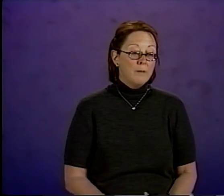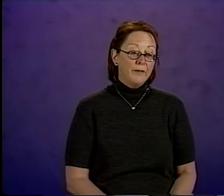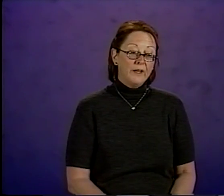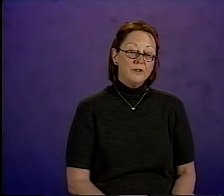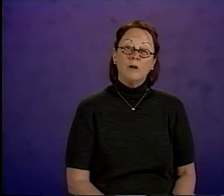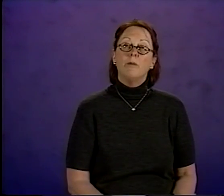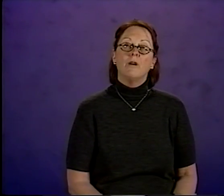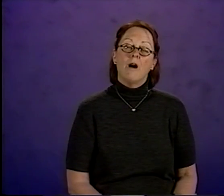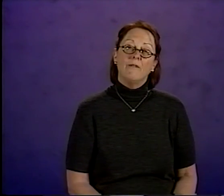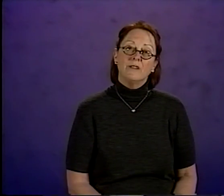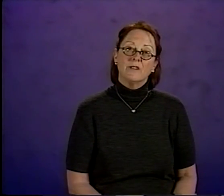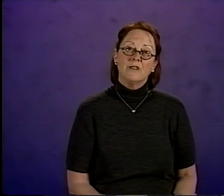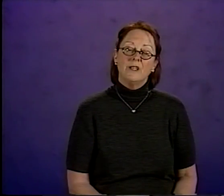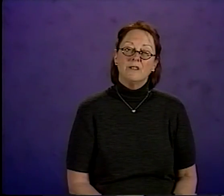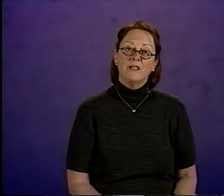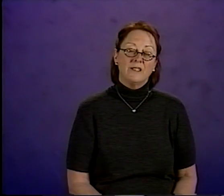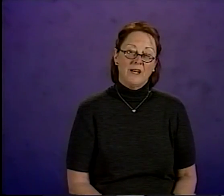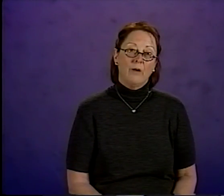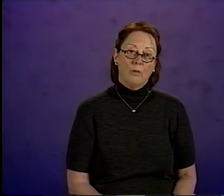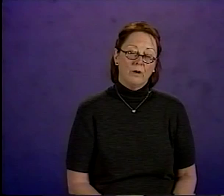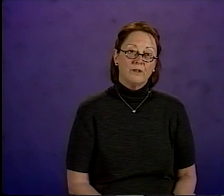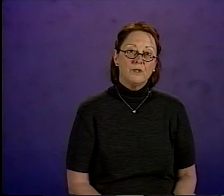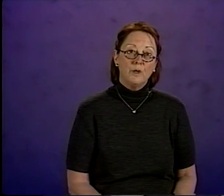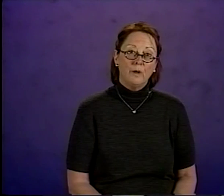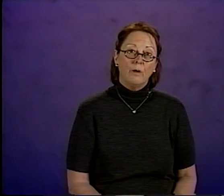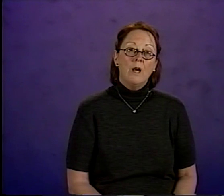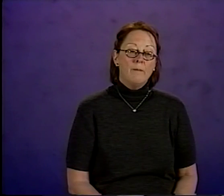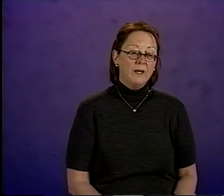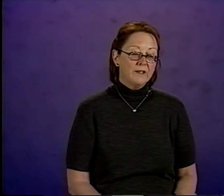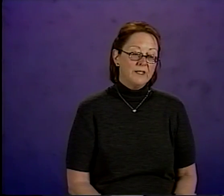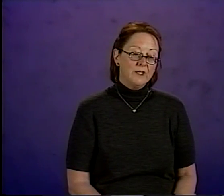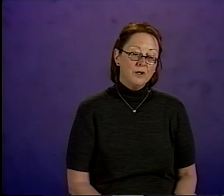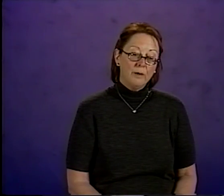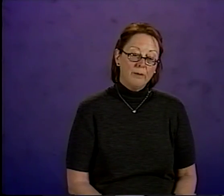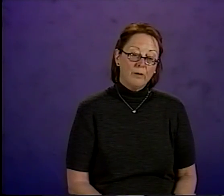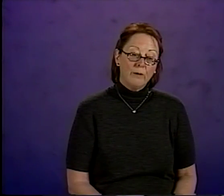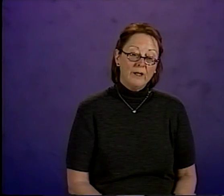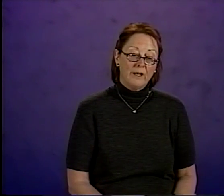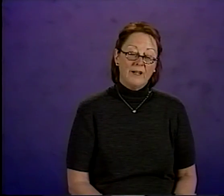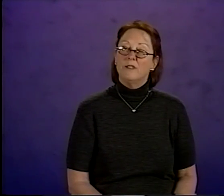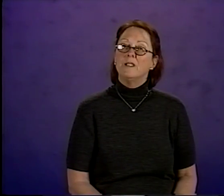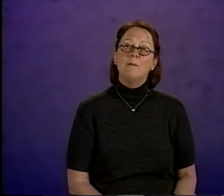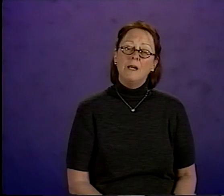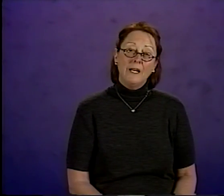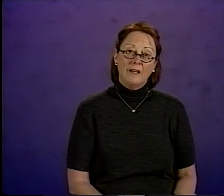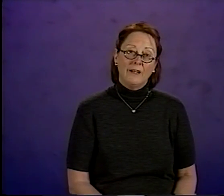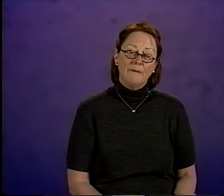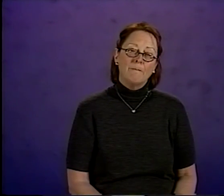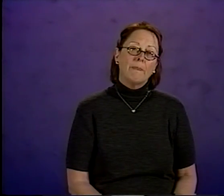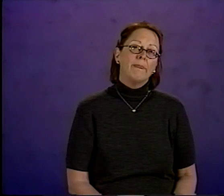But the interpreter obviously thinks that's how it works too because the interpreter realizes immediately